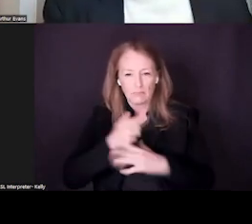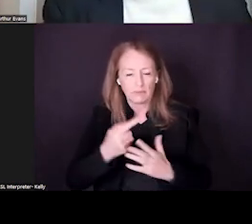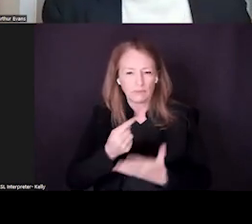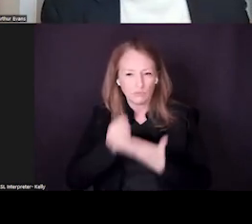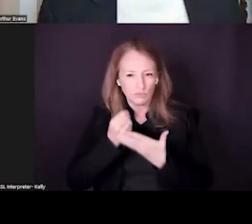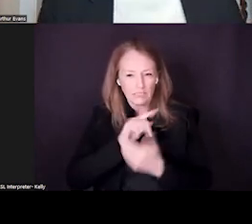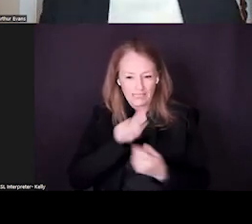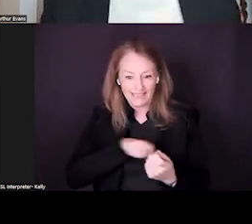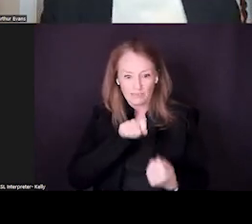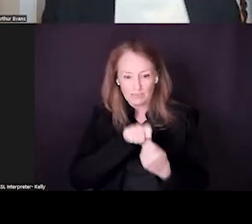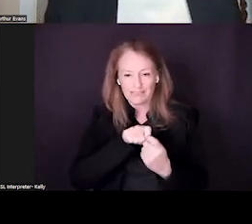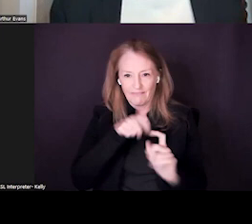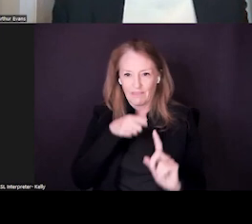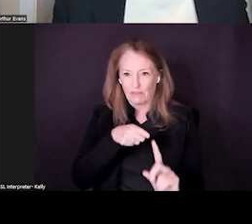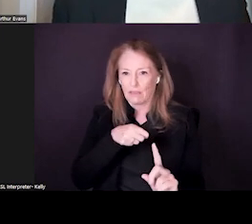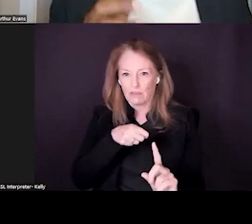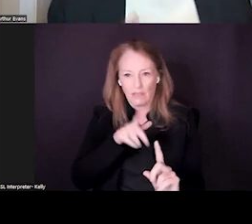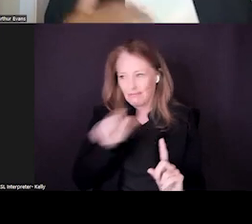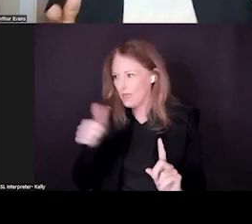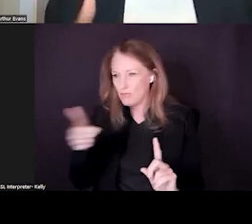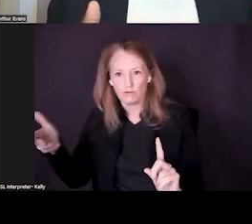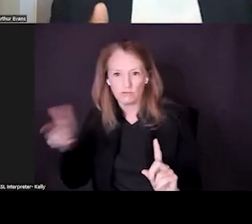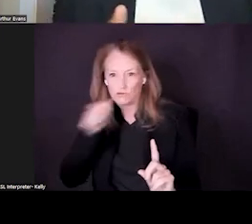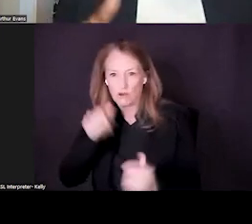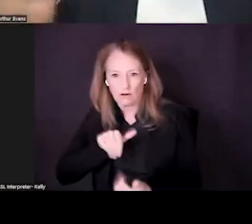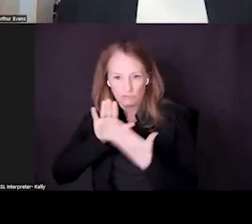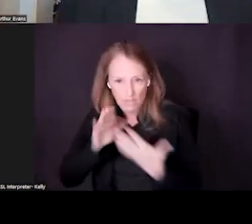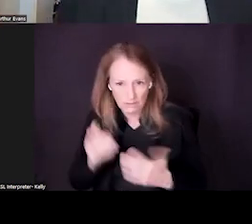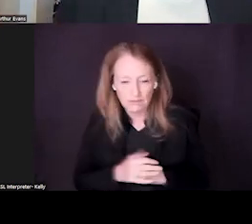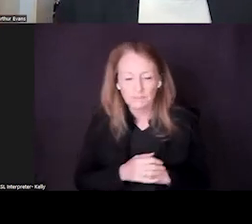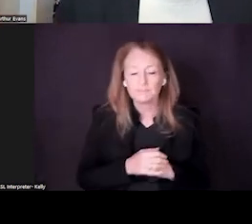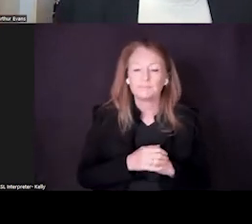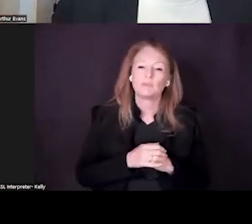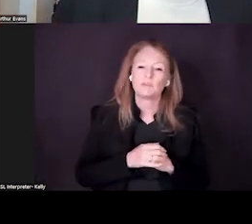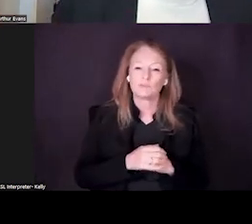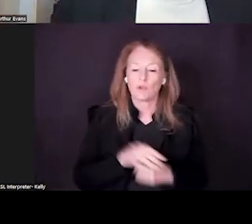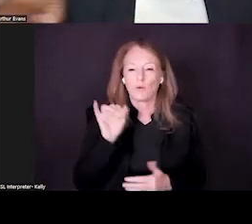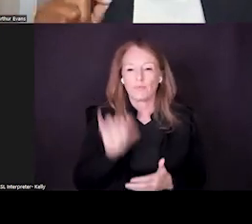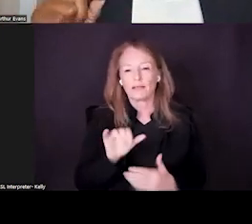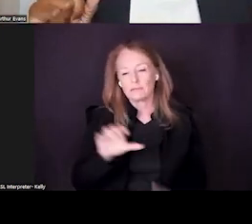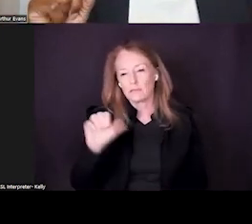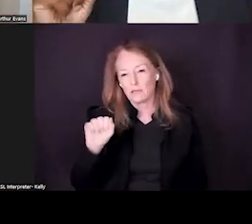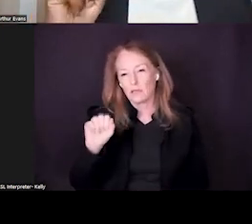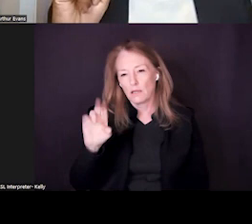CONDITION IS NOT ADEQUATELY ADDRESSED. YOU WOULD POINT OUT THIS IS AN ACUTE CARE MODEL.